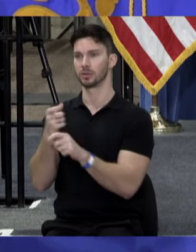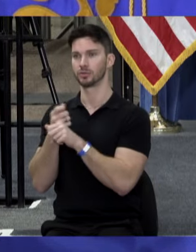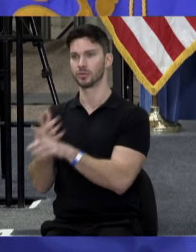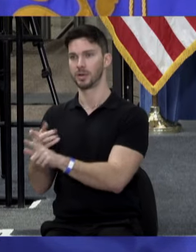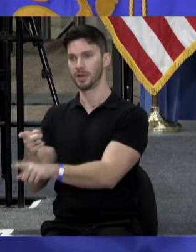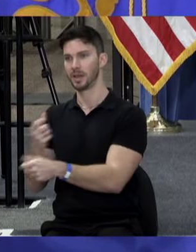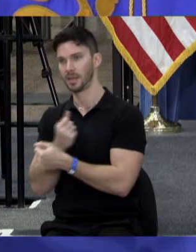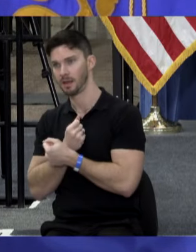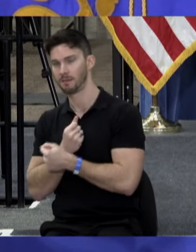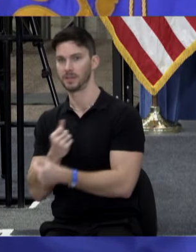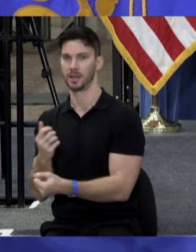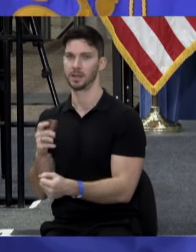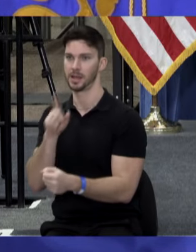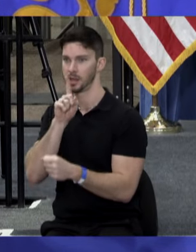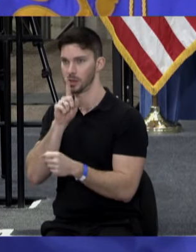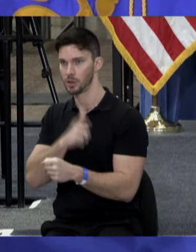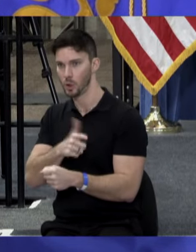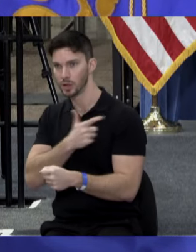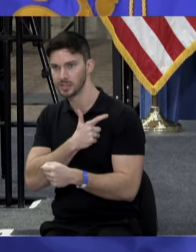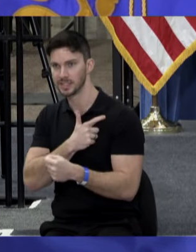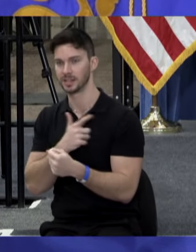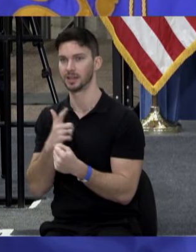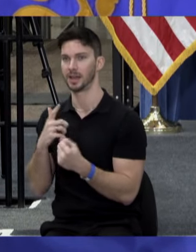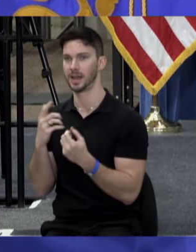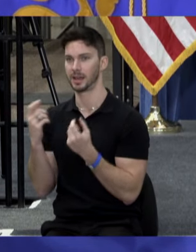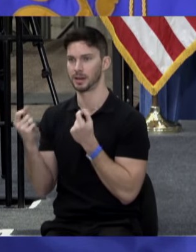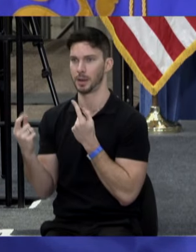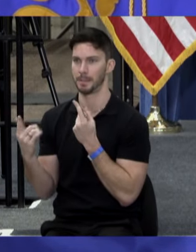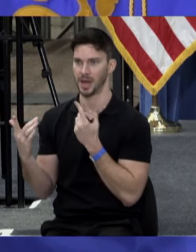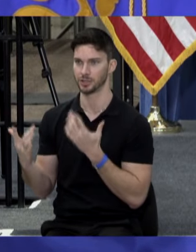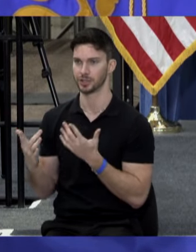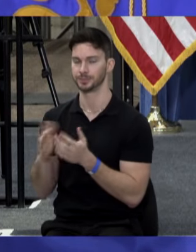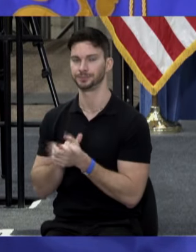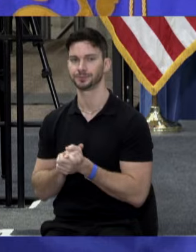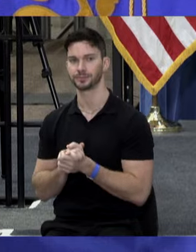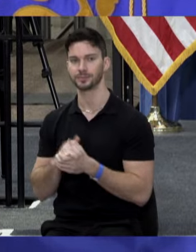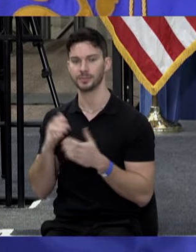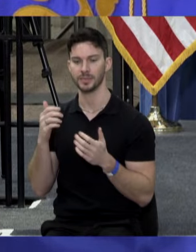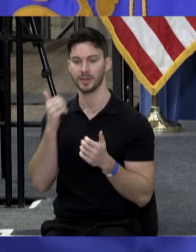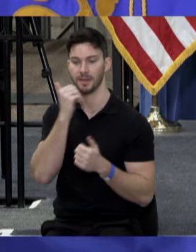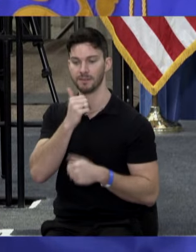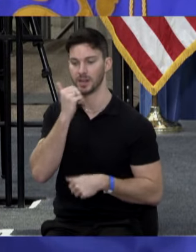compassion. Each day caregivers take on an incredible range of responsibilities,